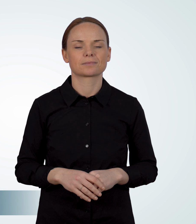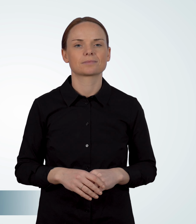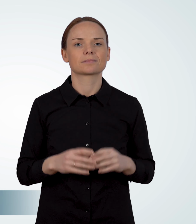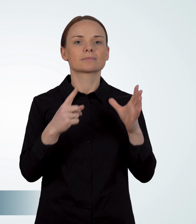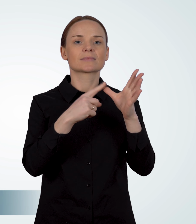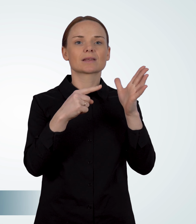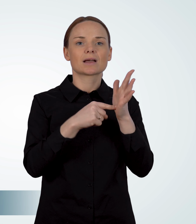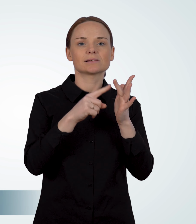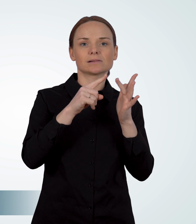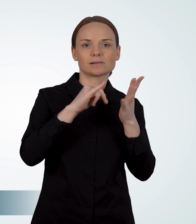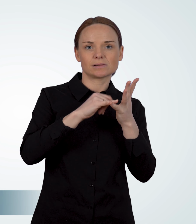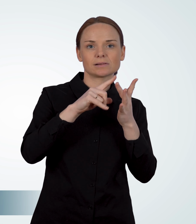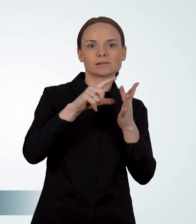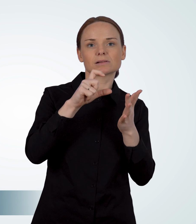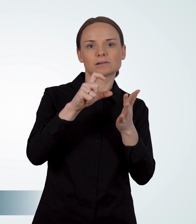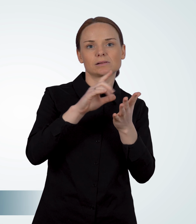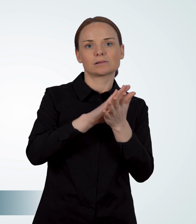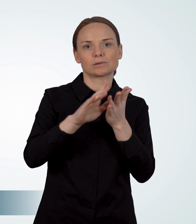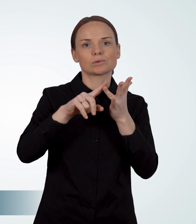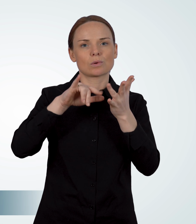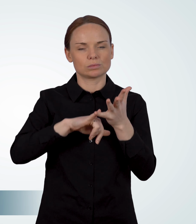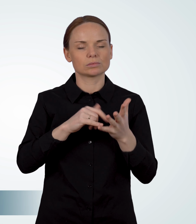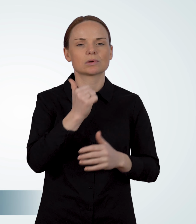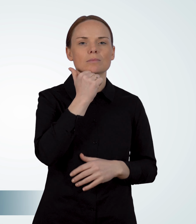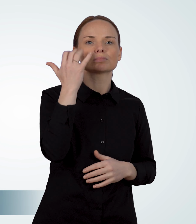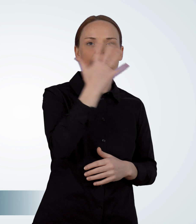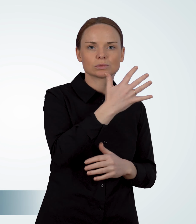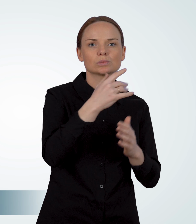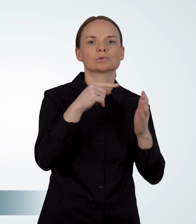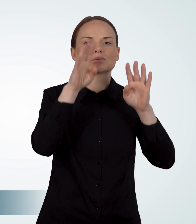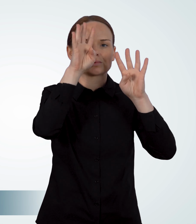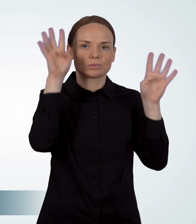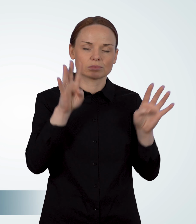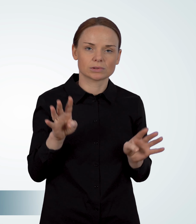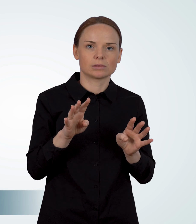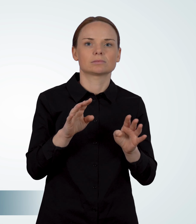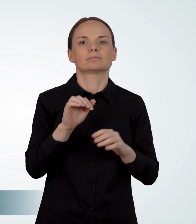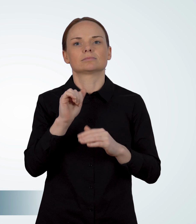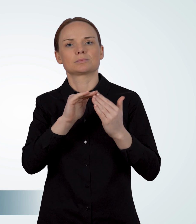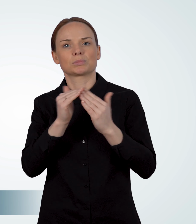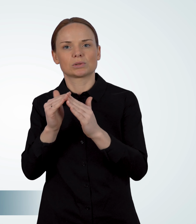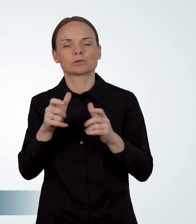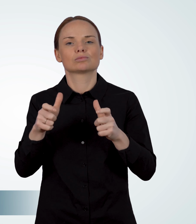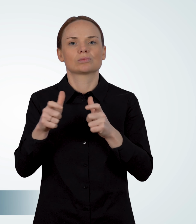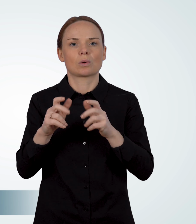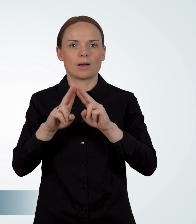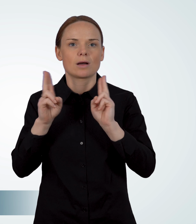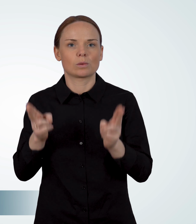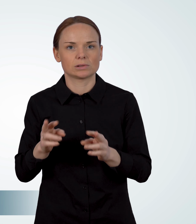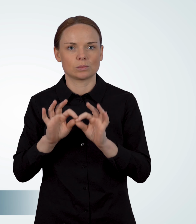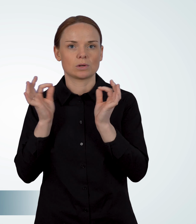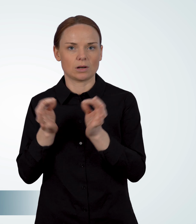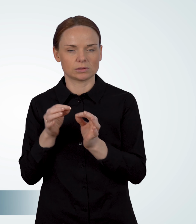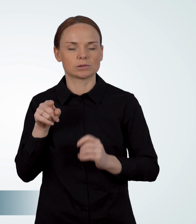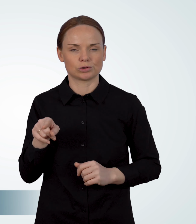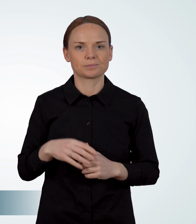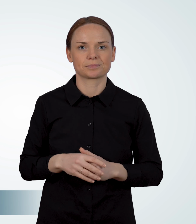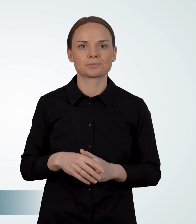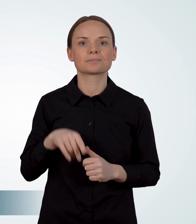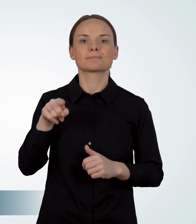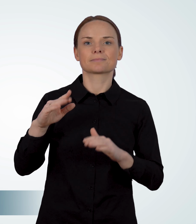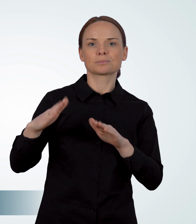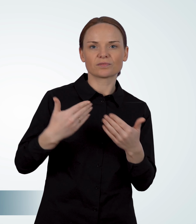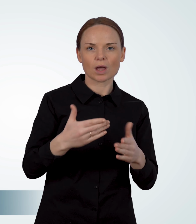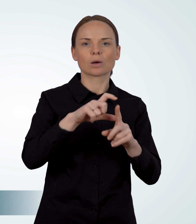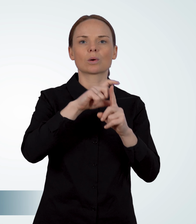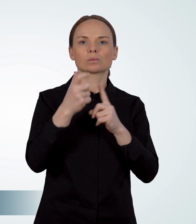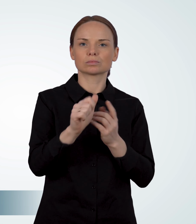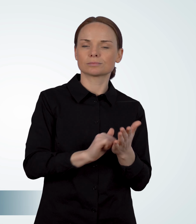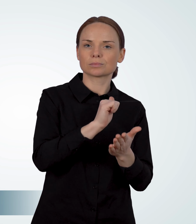Aboriginal and Torres Strait Islander Community Controlled Housing Organisations (ATSICCHOs) provide culturally appropriate